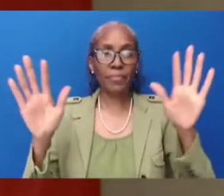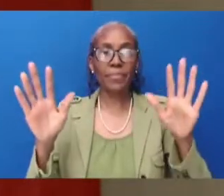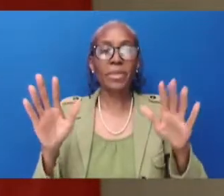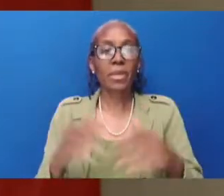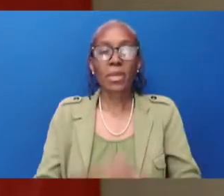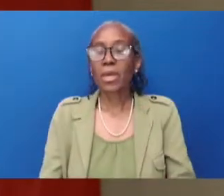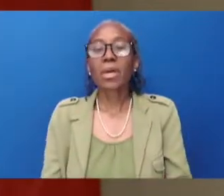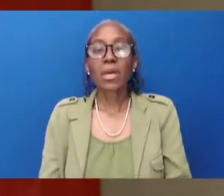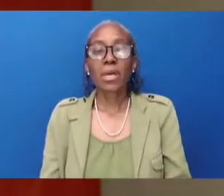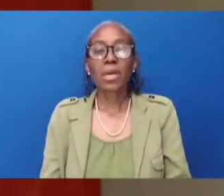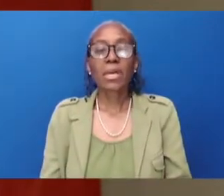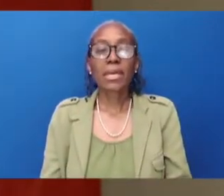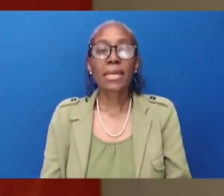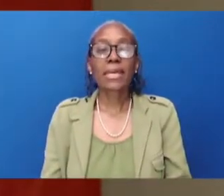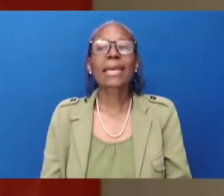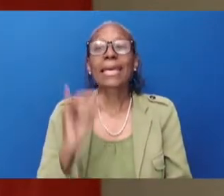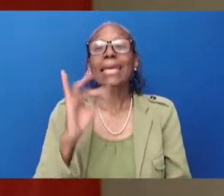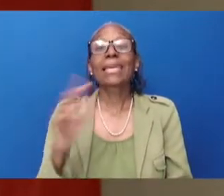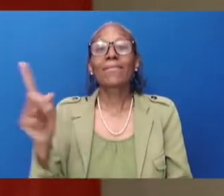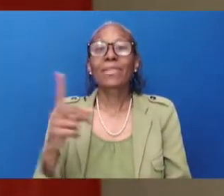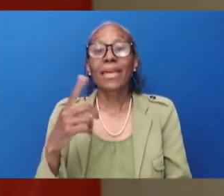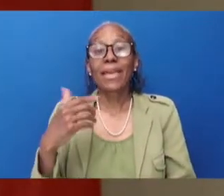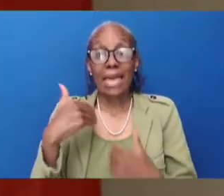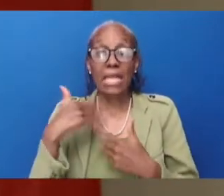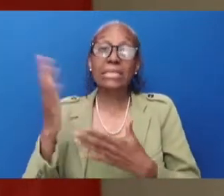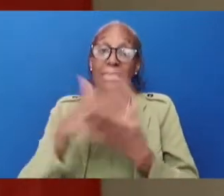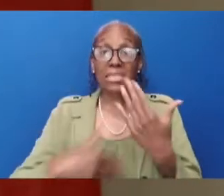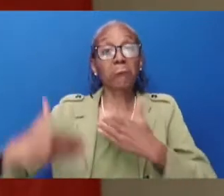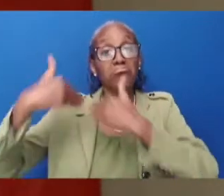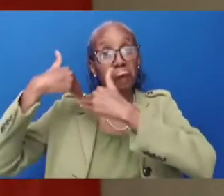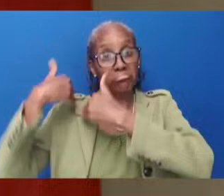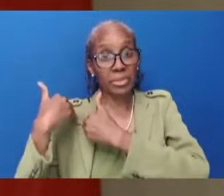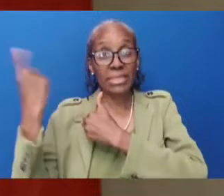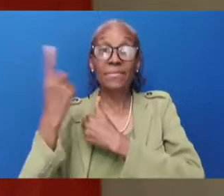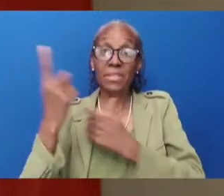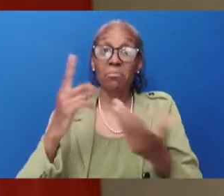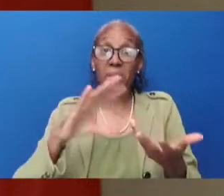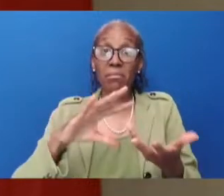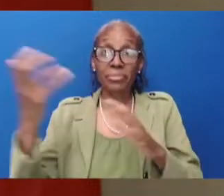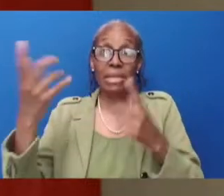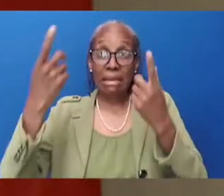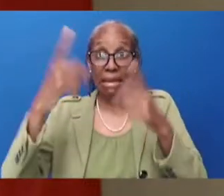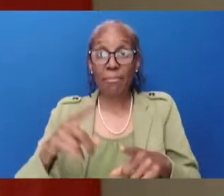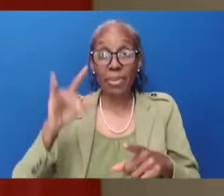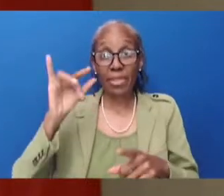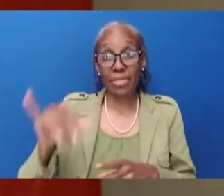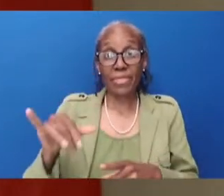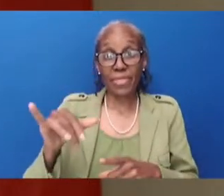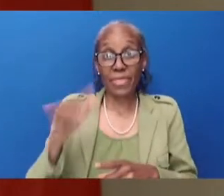FROM, YOU KNOW, TOTALLY DISSEMINATING AN ENTIRE --